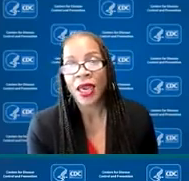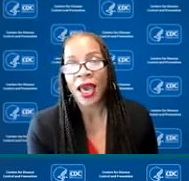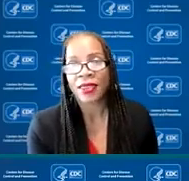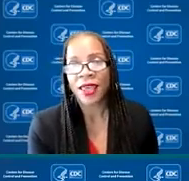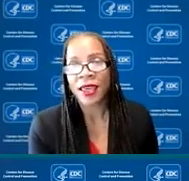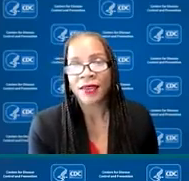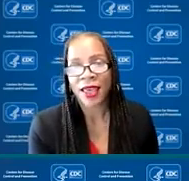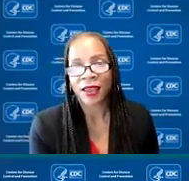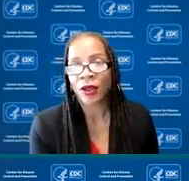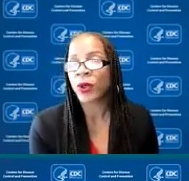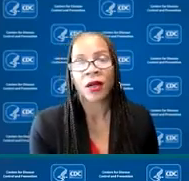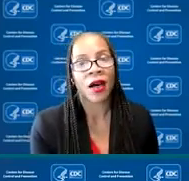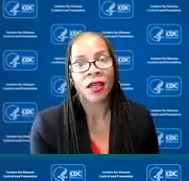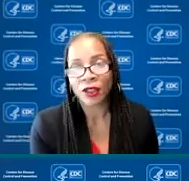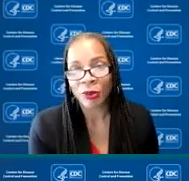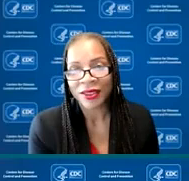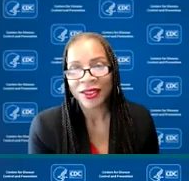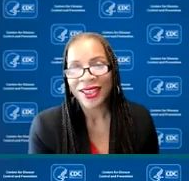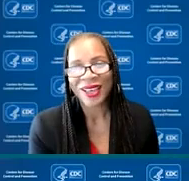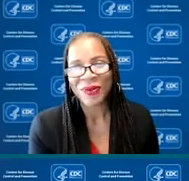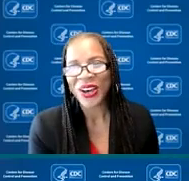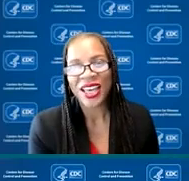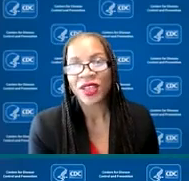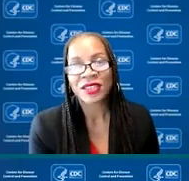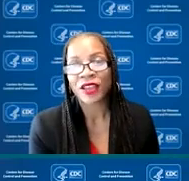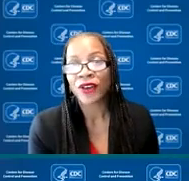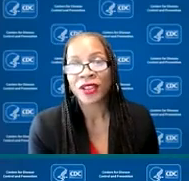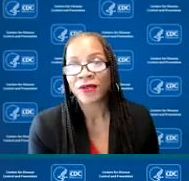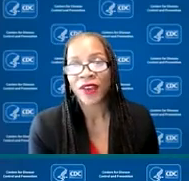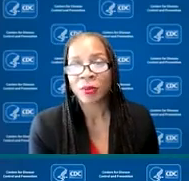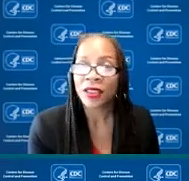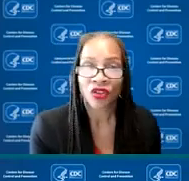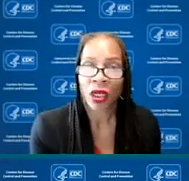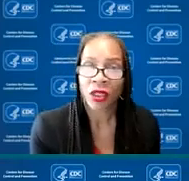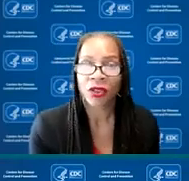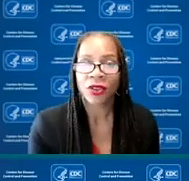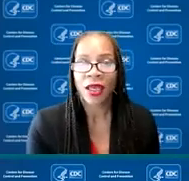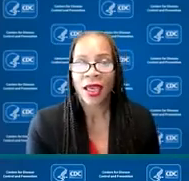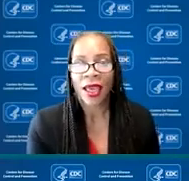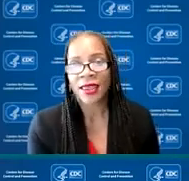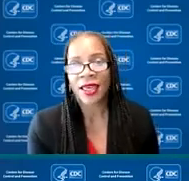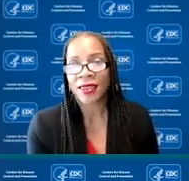I think that we are all human and we all have different family structures and that I